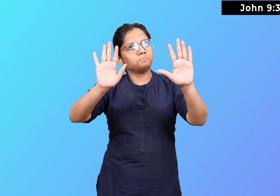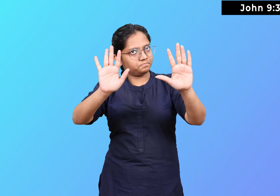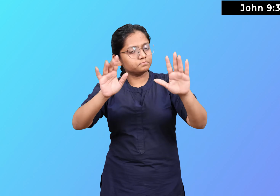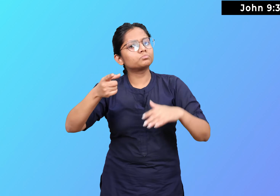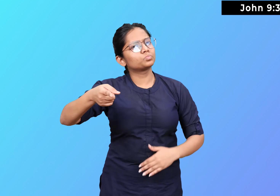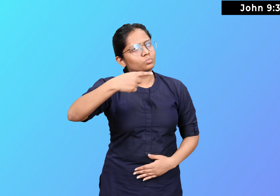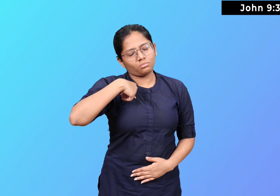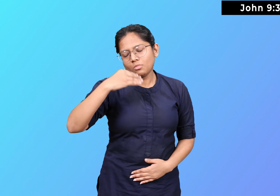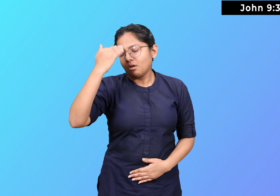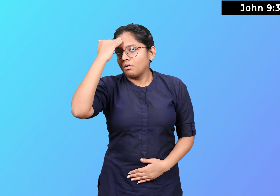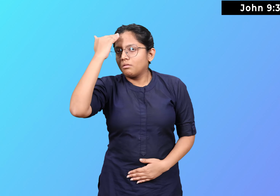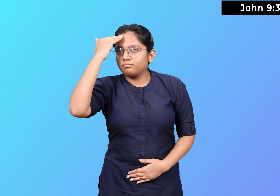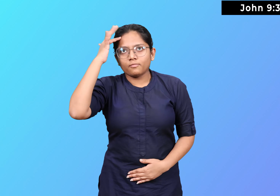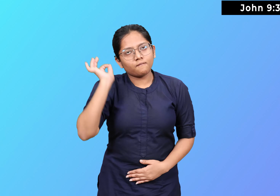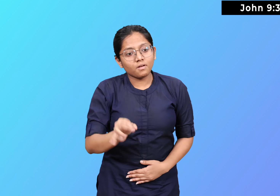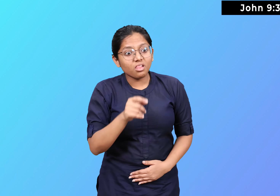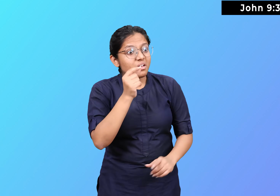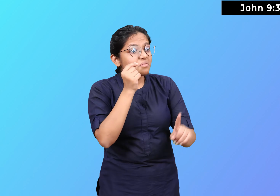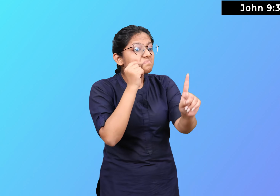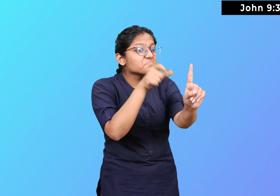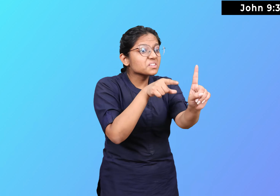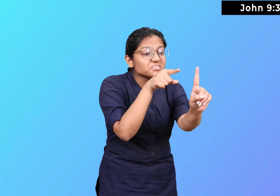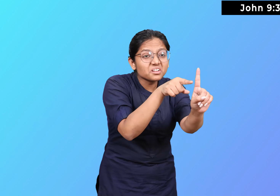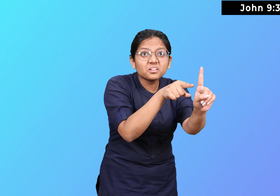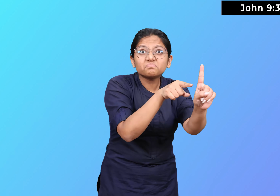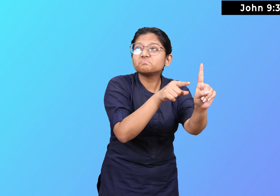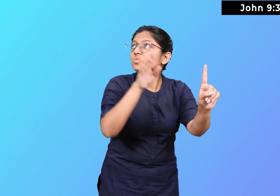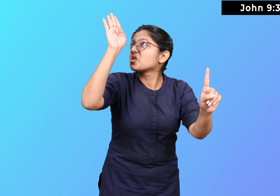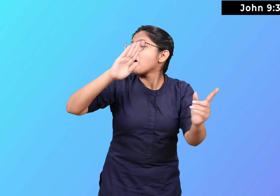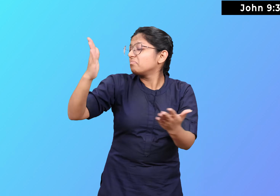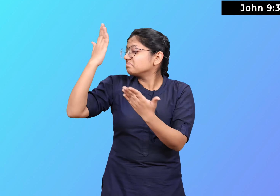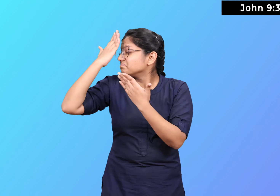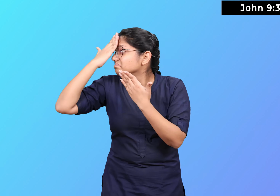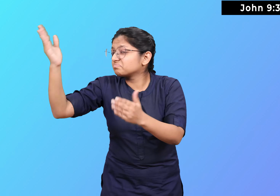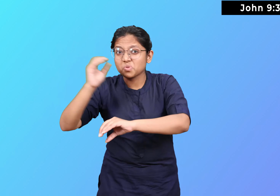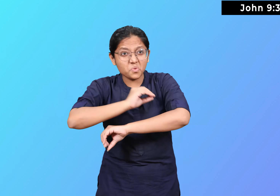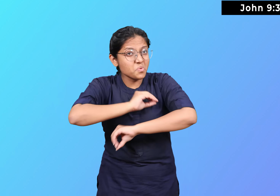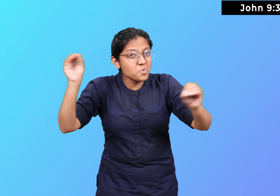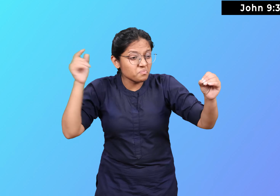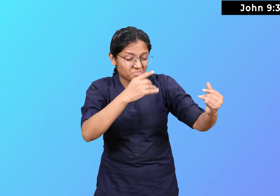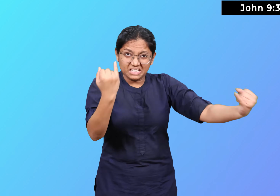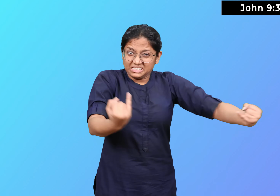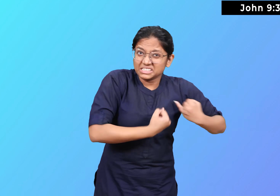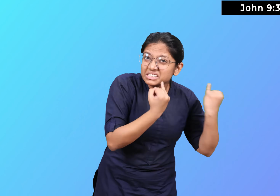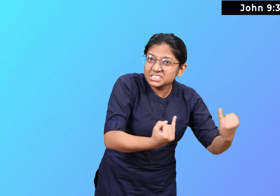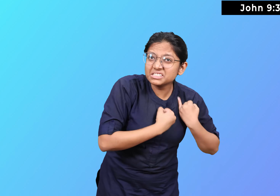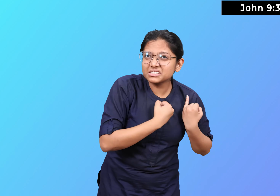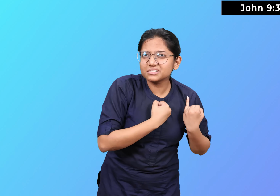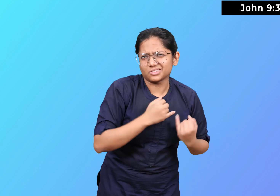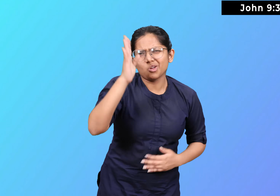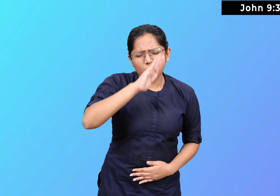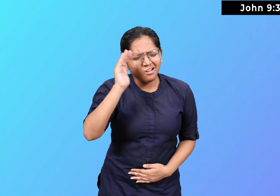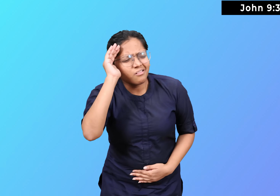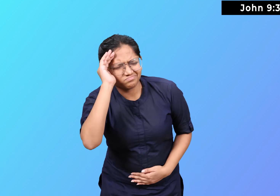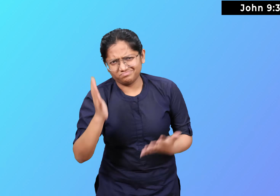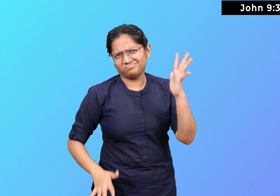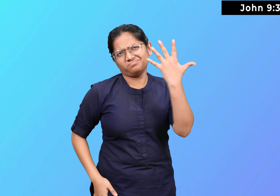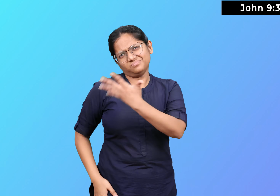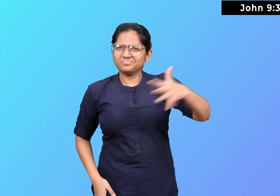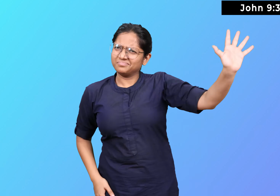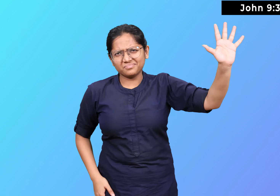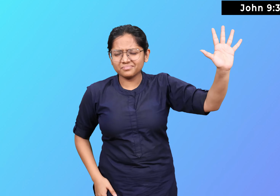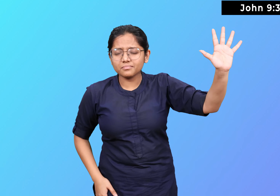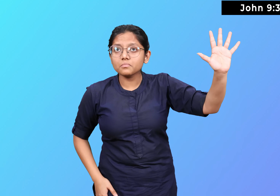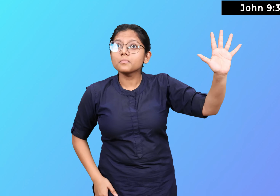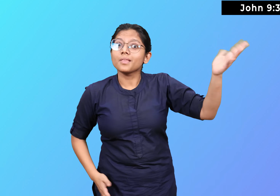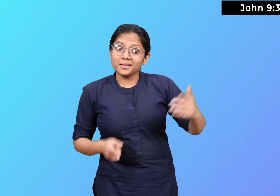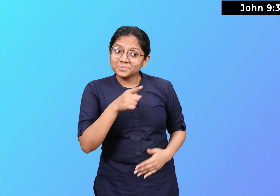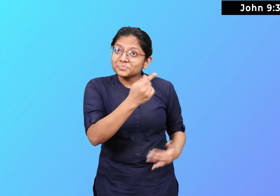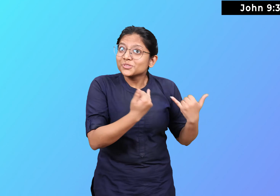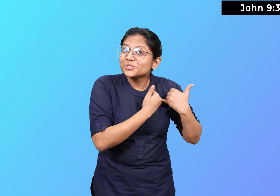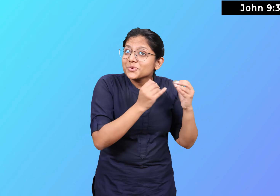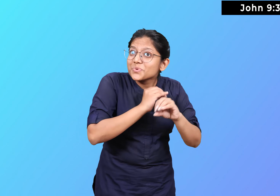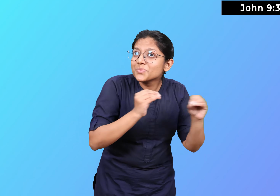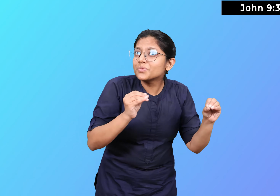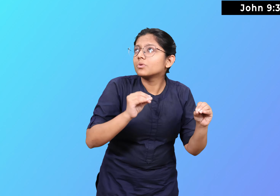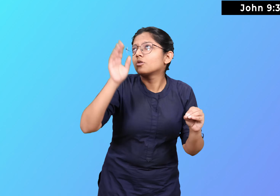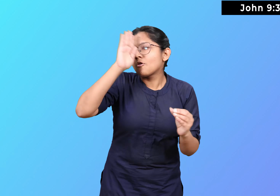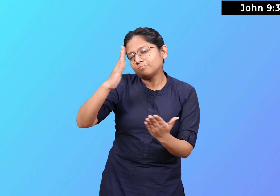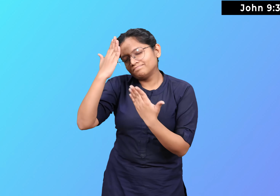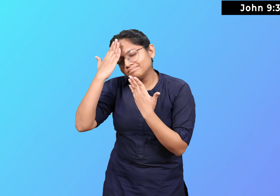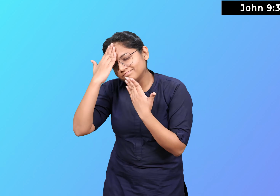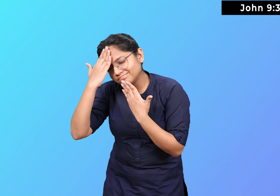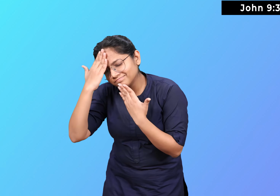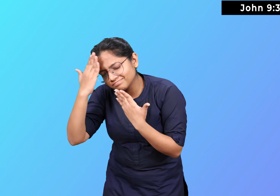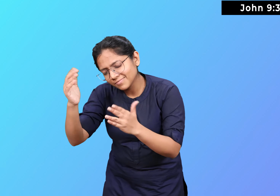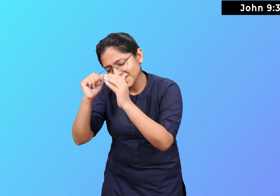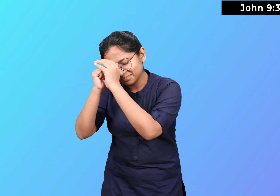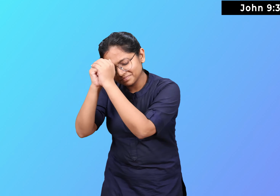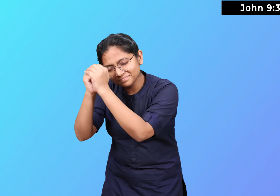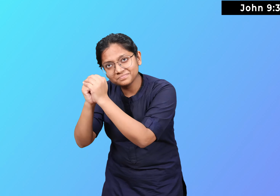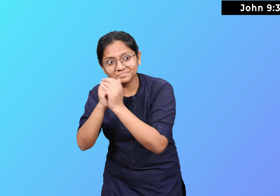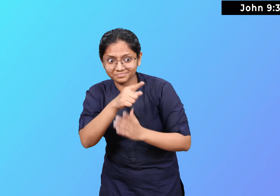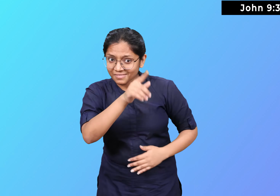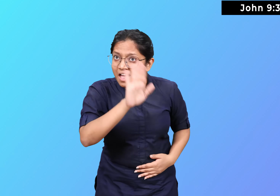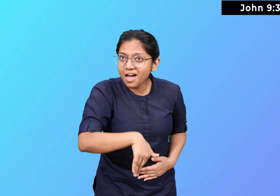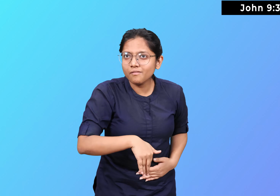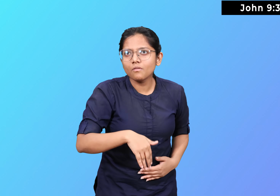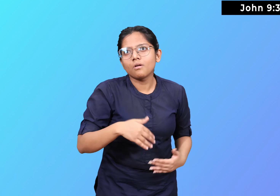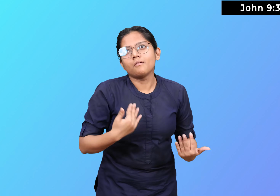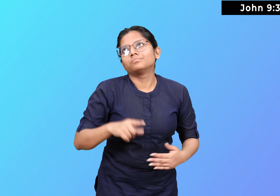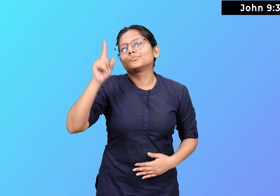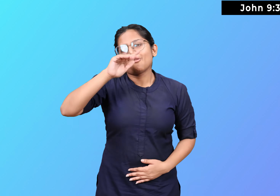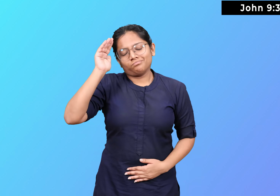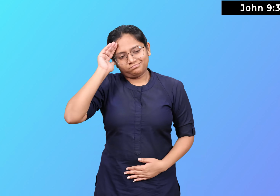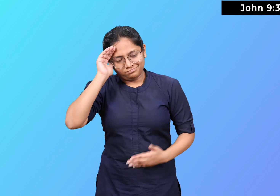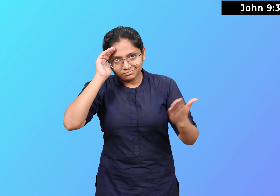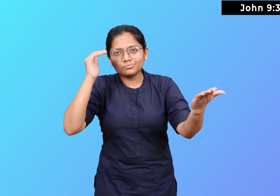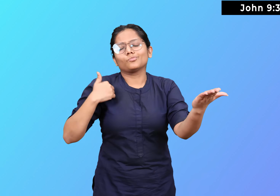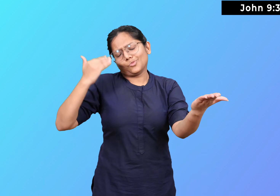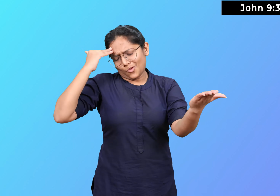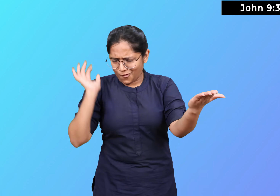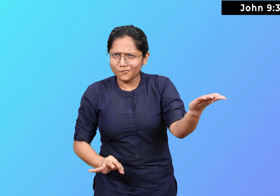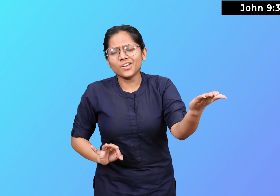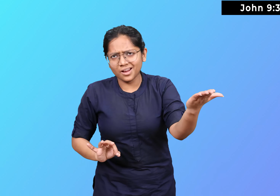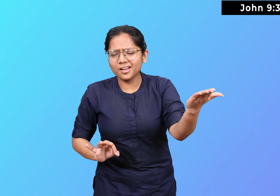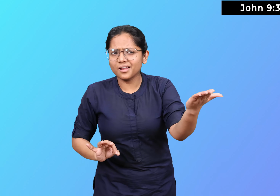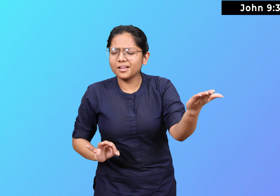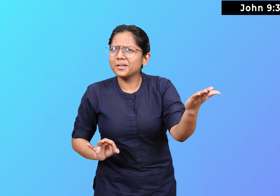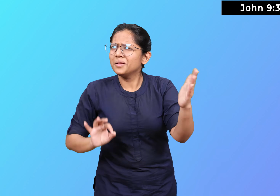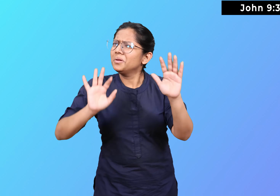We all know that God does not listen to sinners, but he will listen to anyone who worships and obeys him.